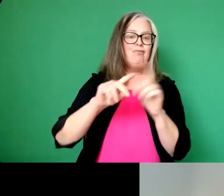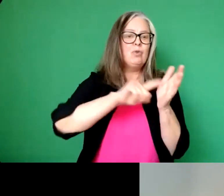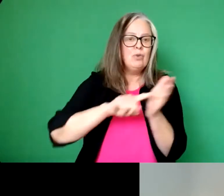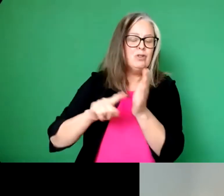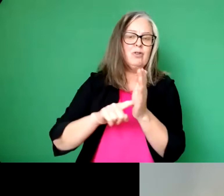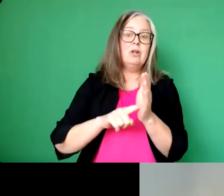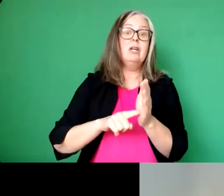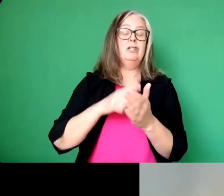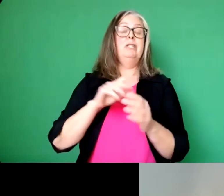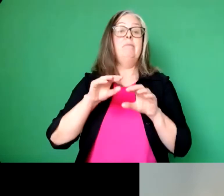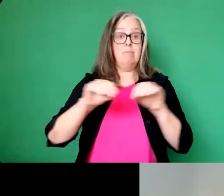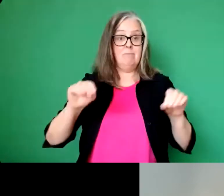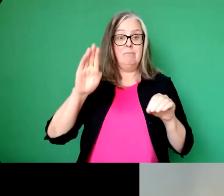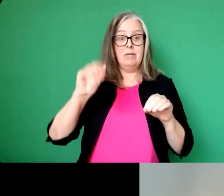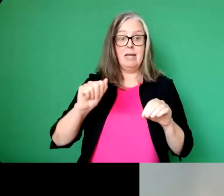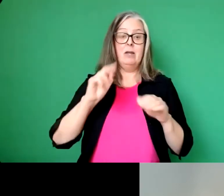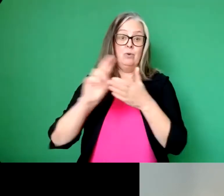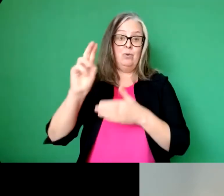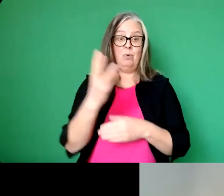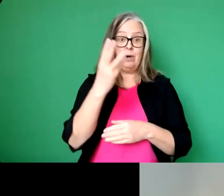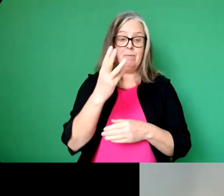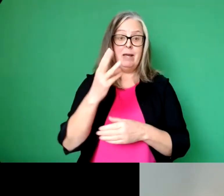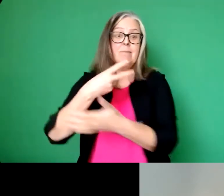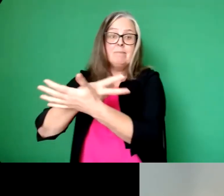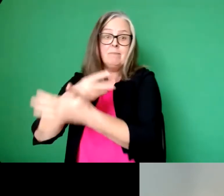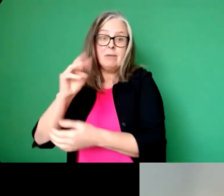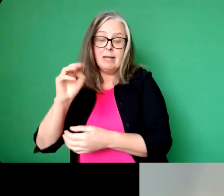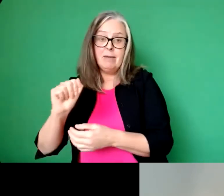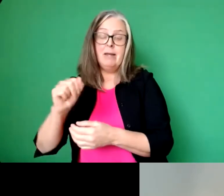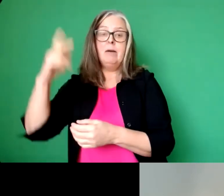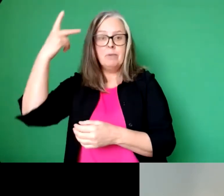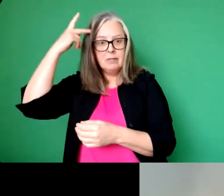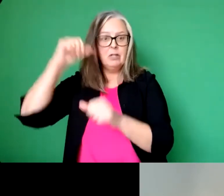university of winnipeg and an m.a in political science from mcgill university welcome lucia